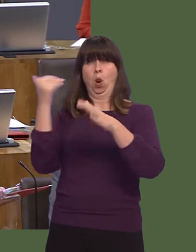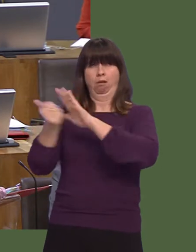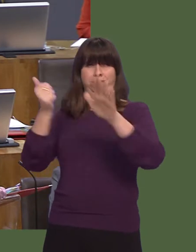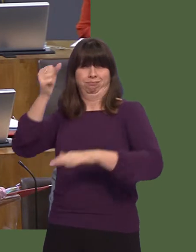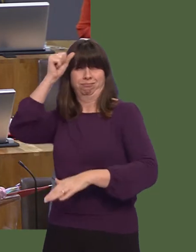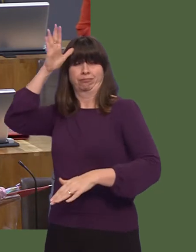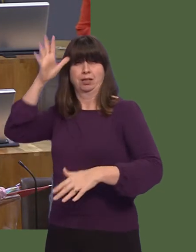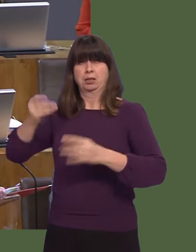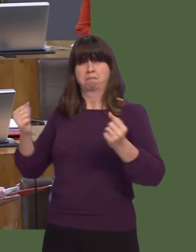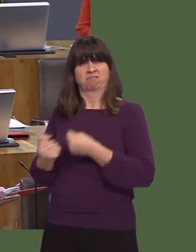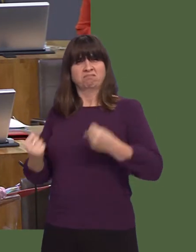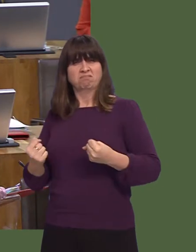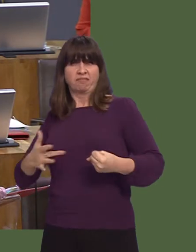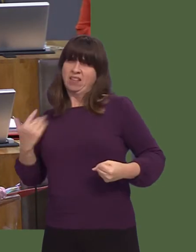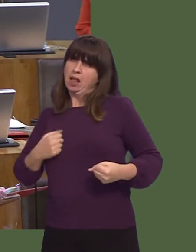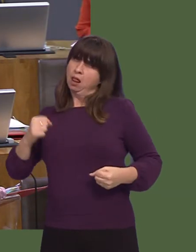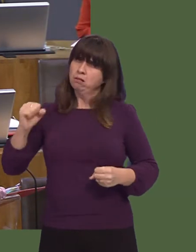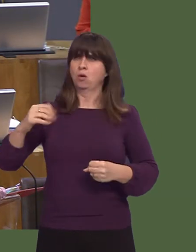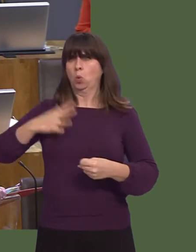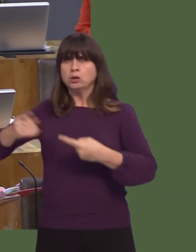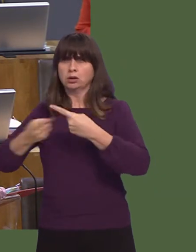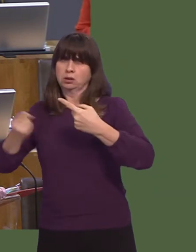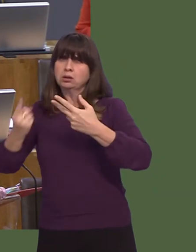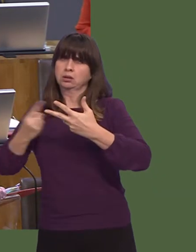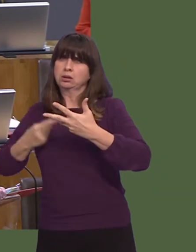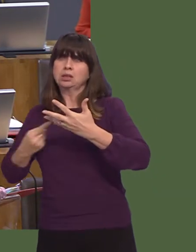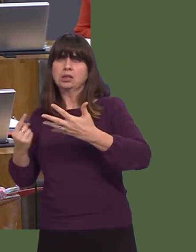very strongly about what they are promoting, and, of course, it's hugely impossible to